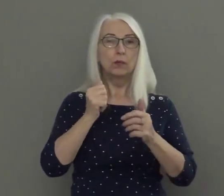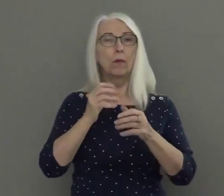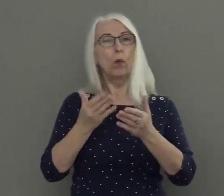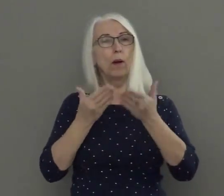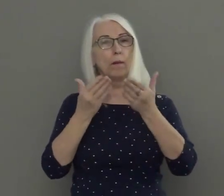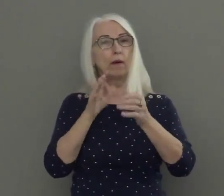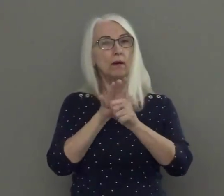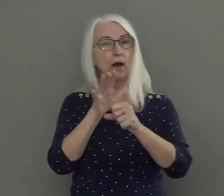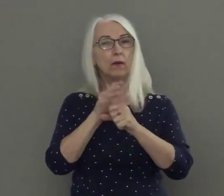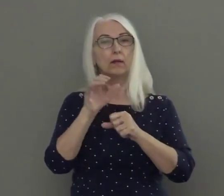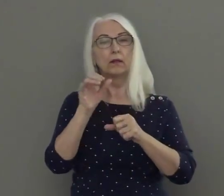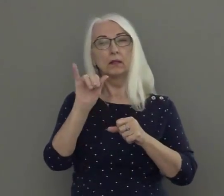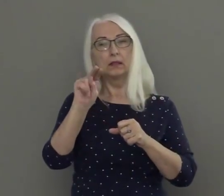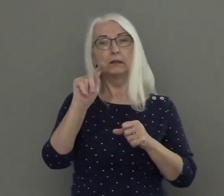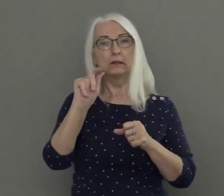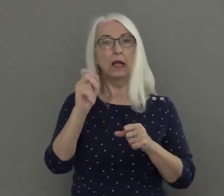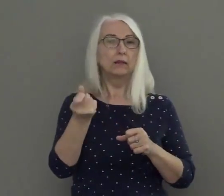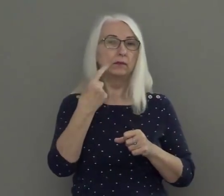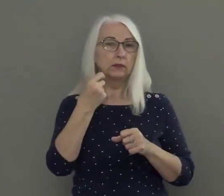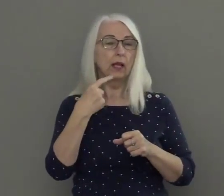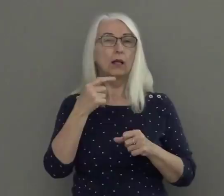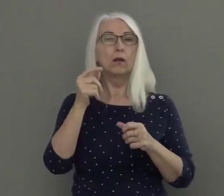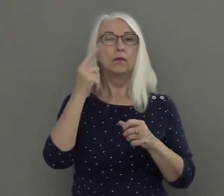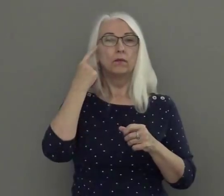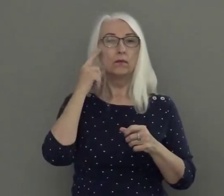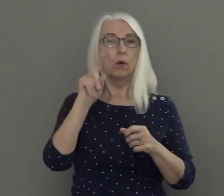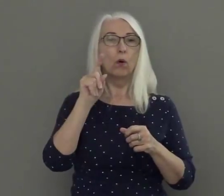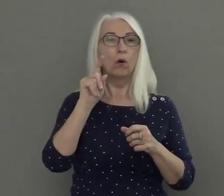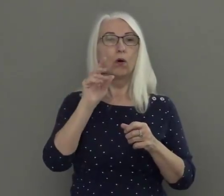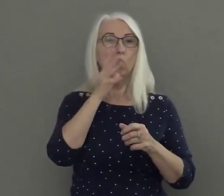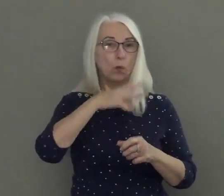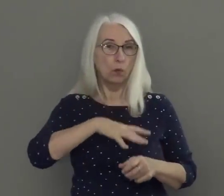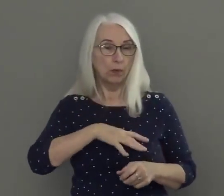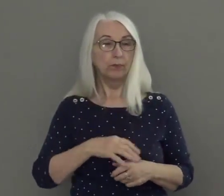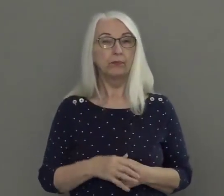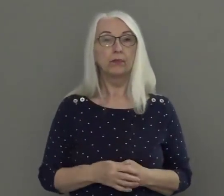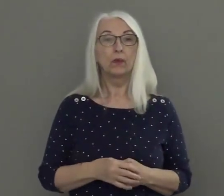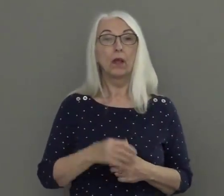which is the recommended adequate intake for women.